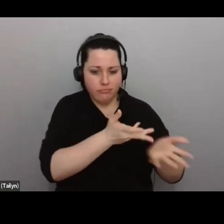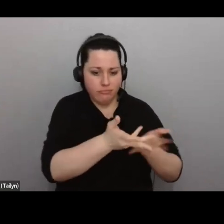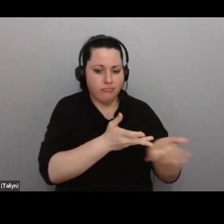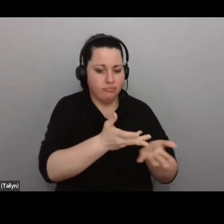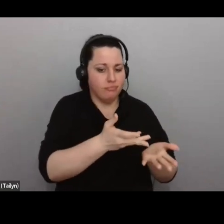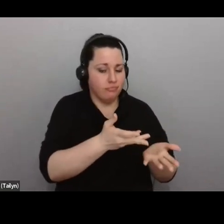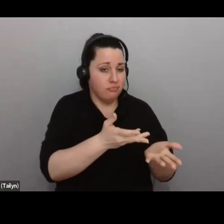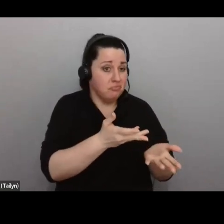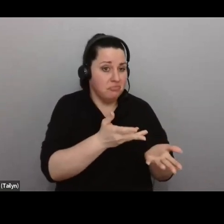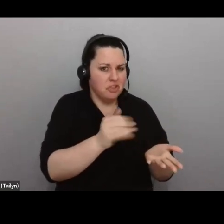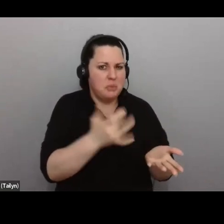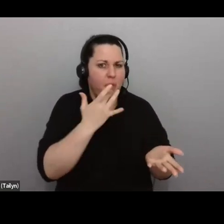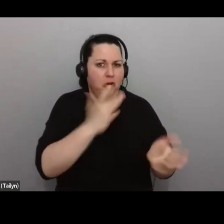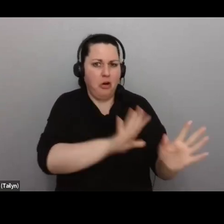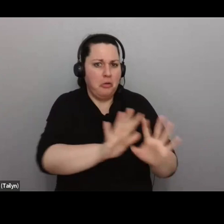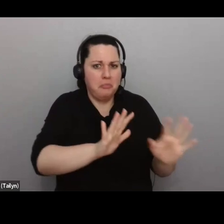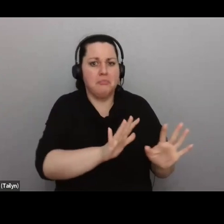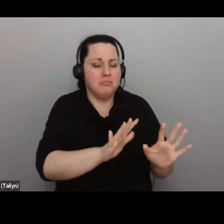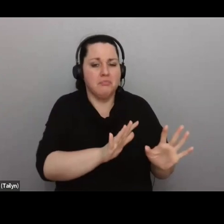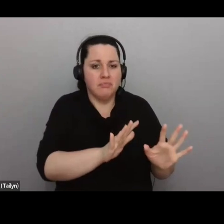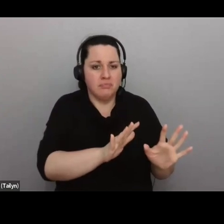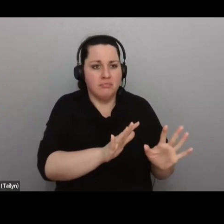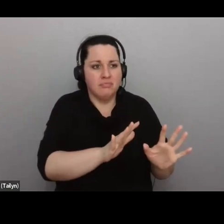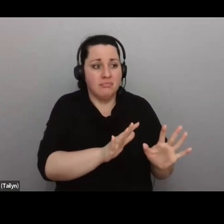Colleen: students who prefer reading and writing do a more writing-